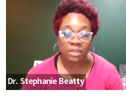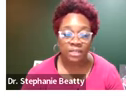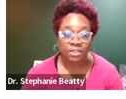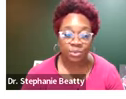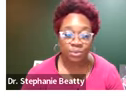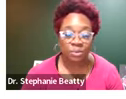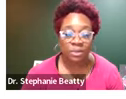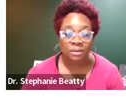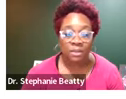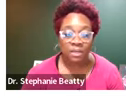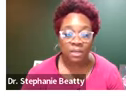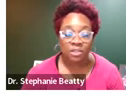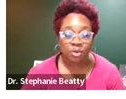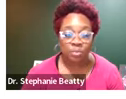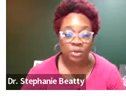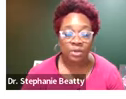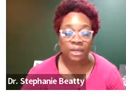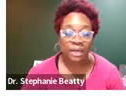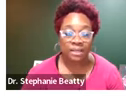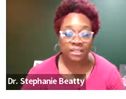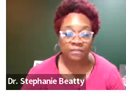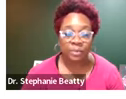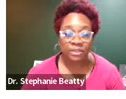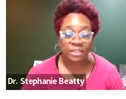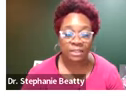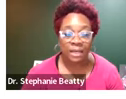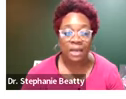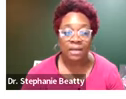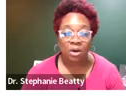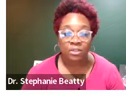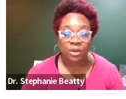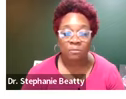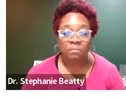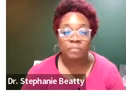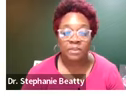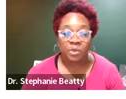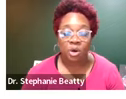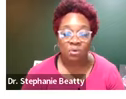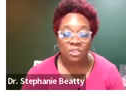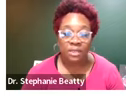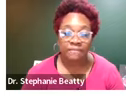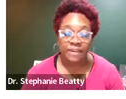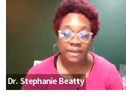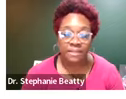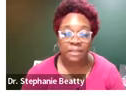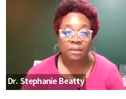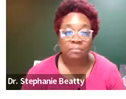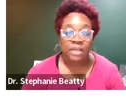in relation to the interpreter and the Deaf person. And also, if you're hosting an event,